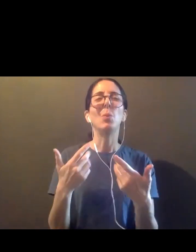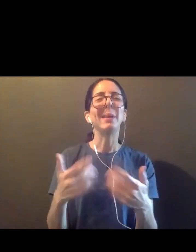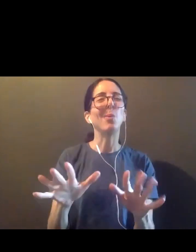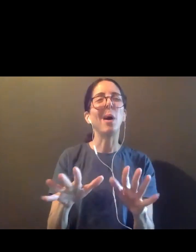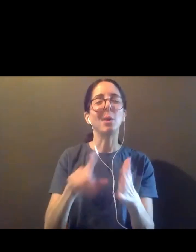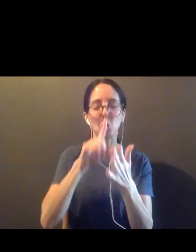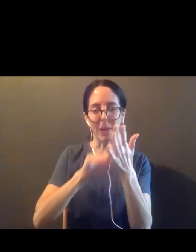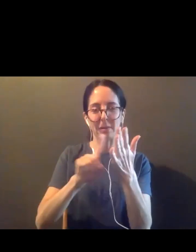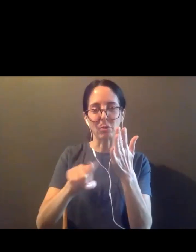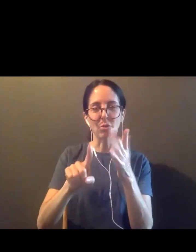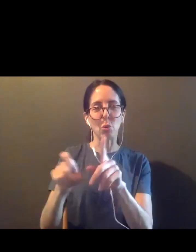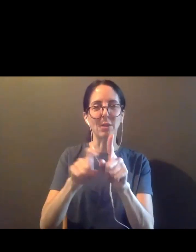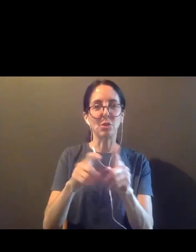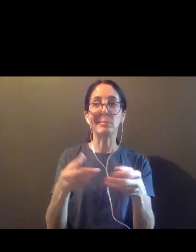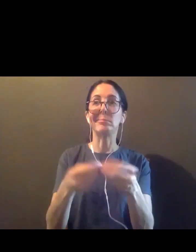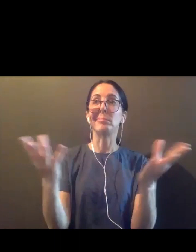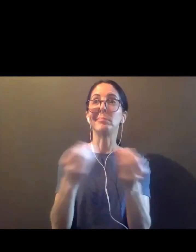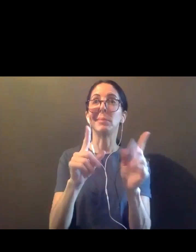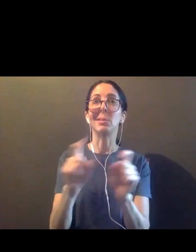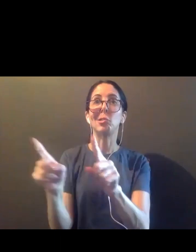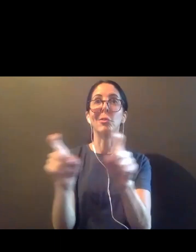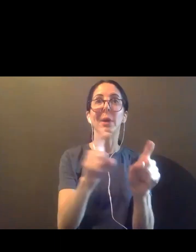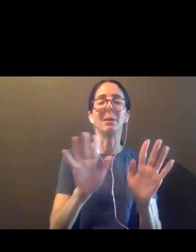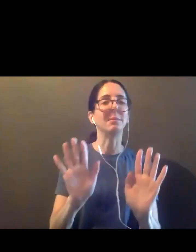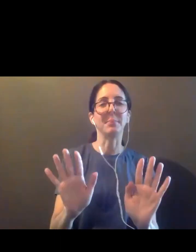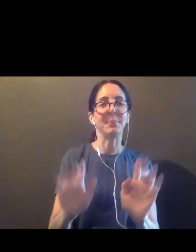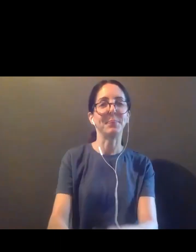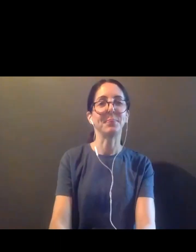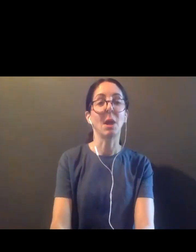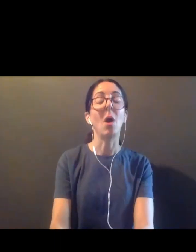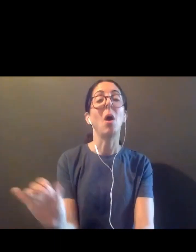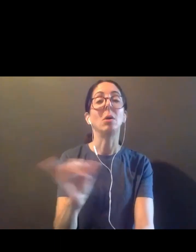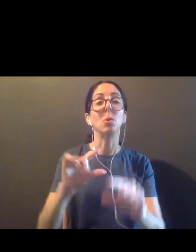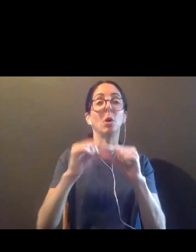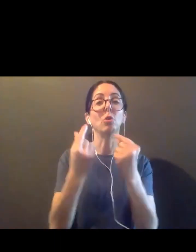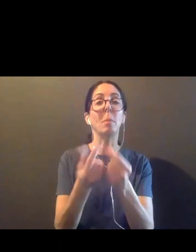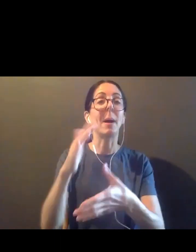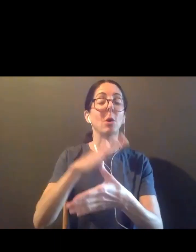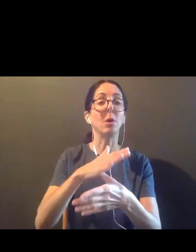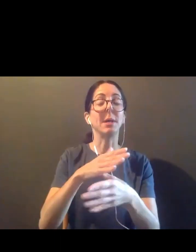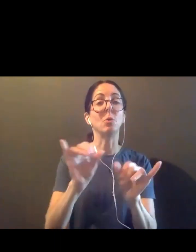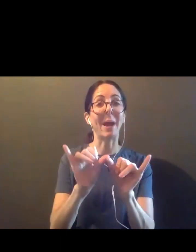What should we focus on first? There was a group priority rating session and then there was accountability back to